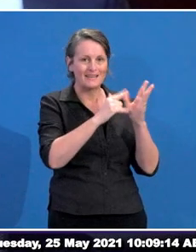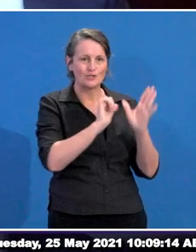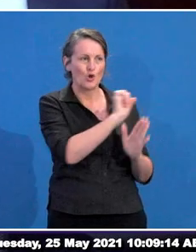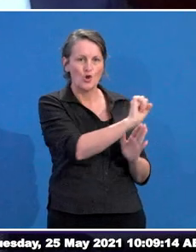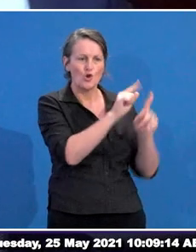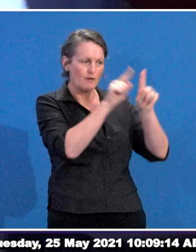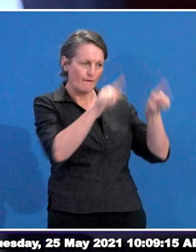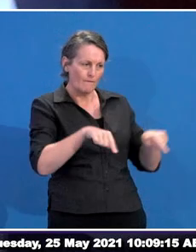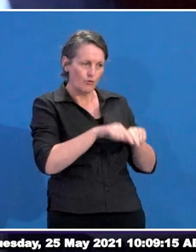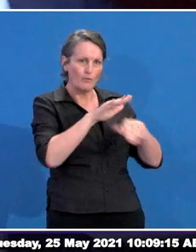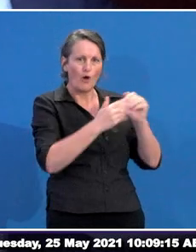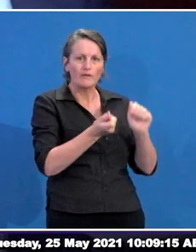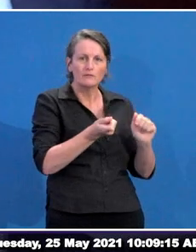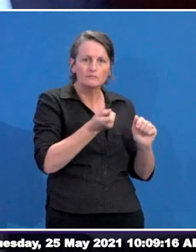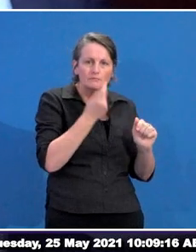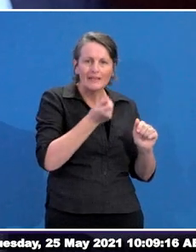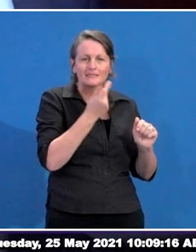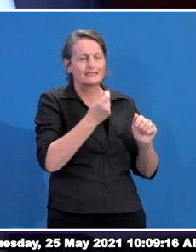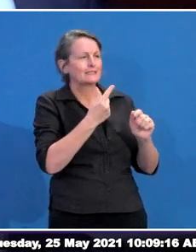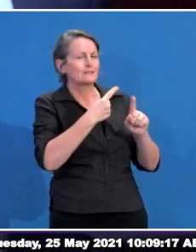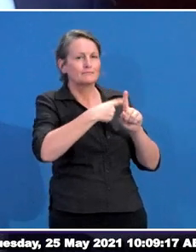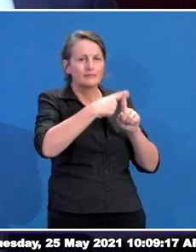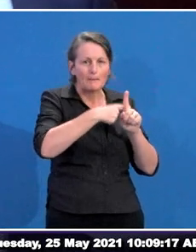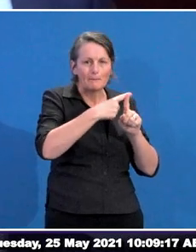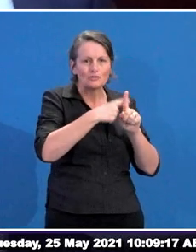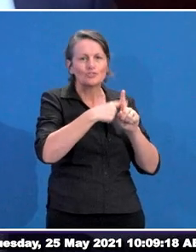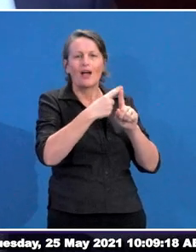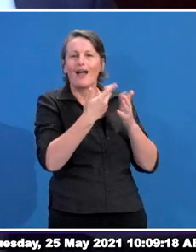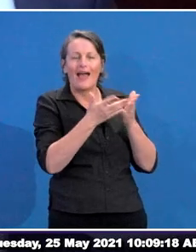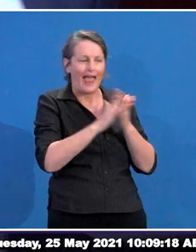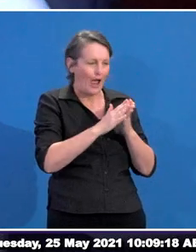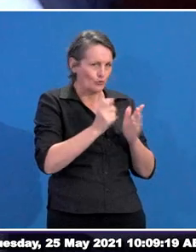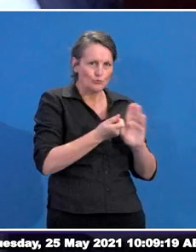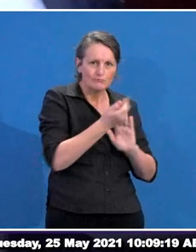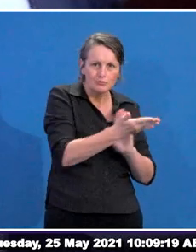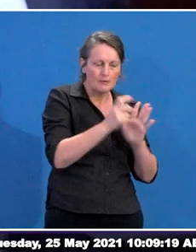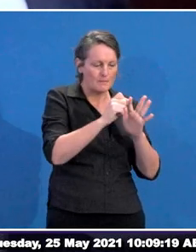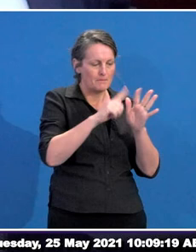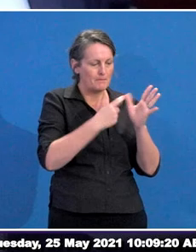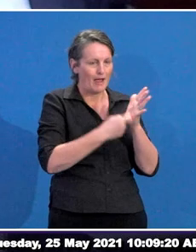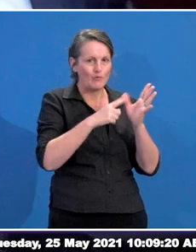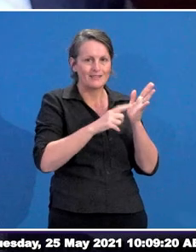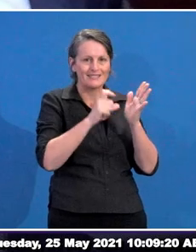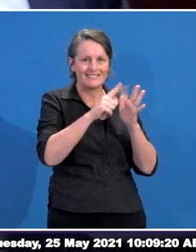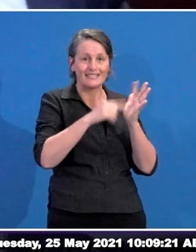regarding the use of a thermometer and the administration of paracetamol. Yes. On this occasion,